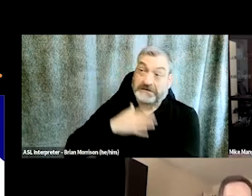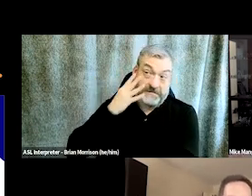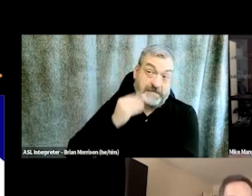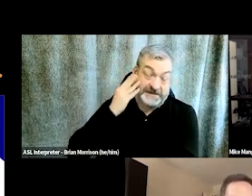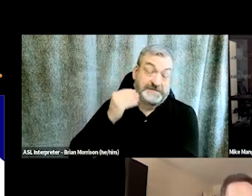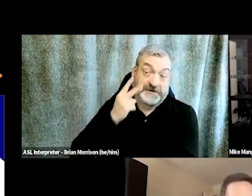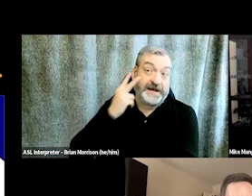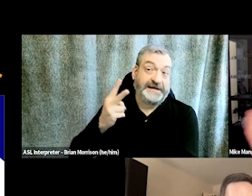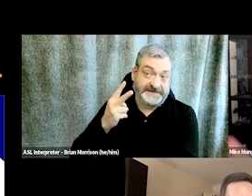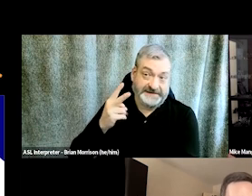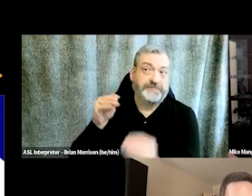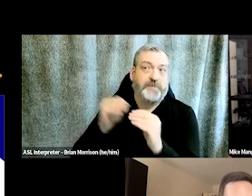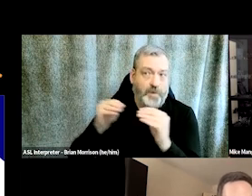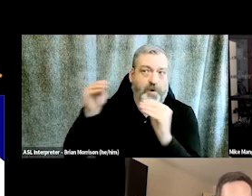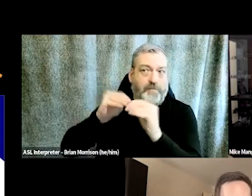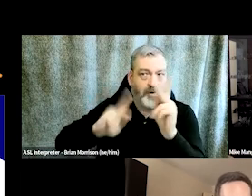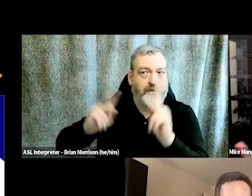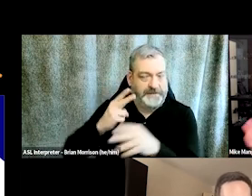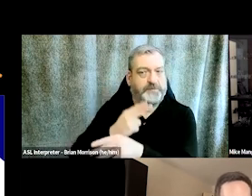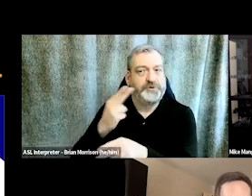people use this, which is great news, right?